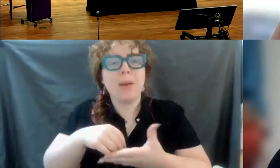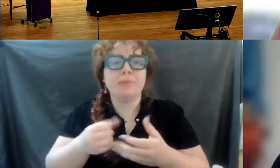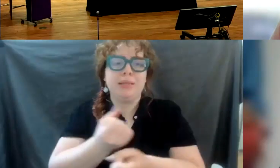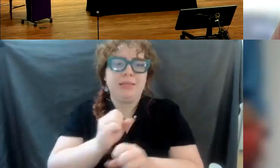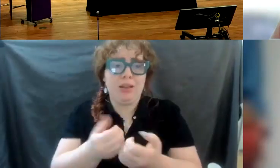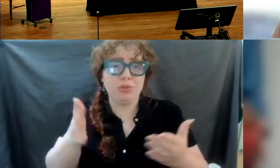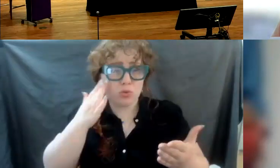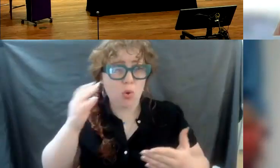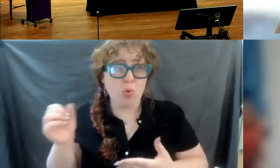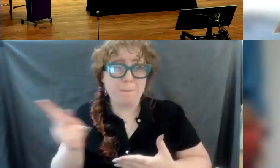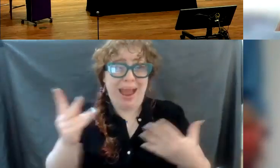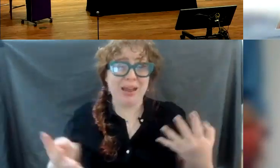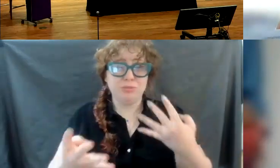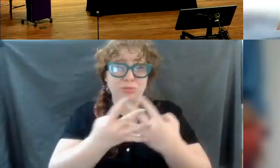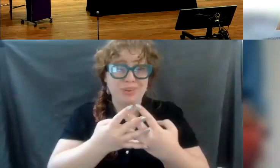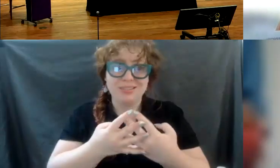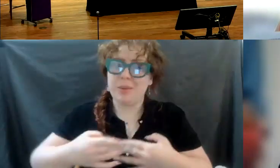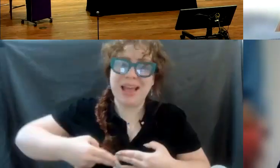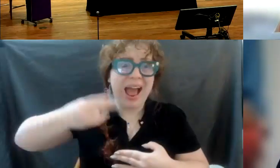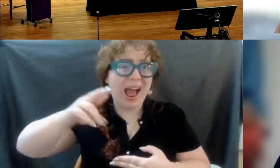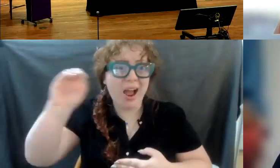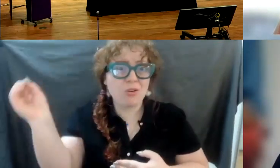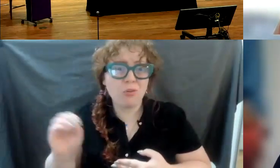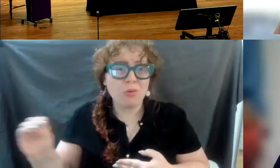We look at people that are coming in and out of the system daily.